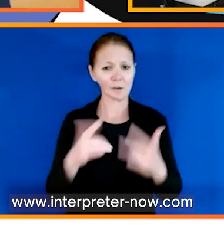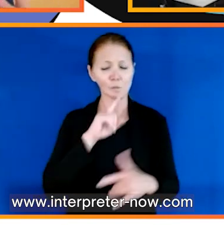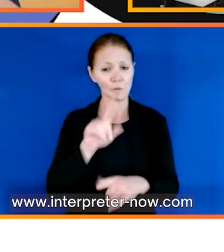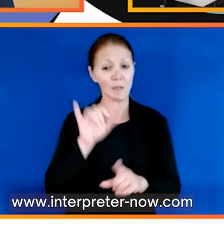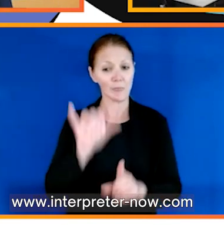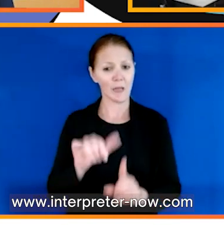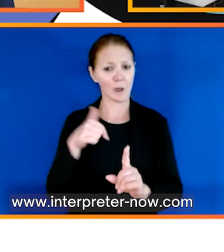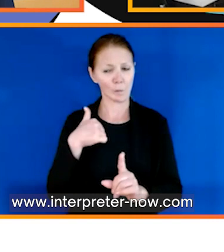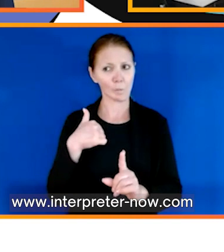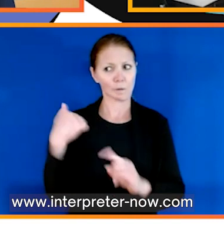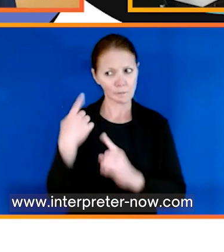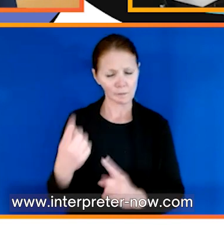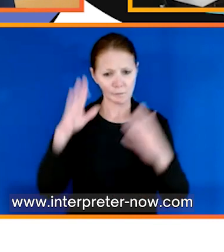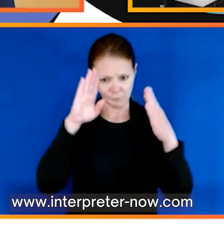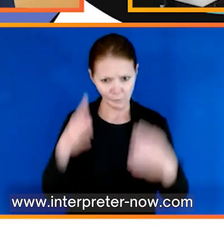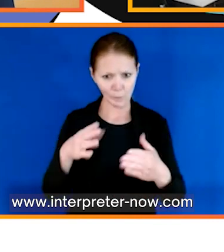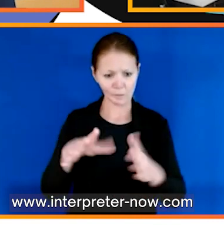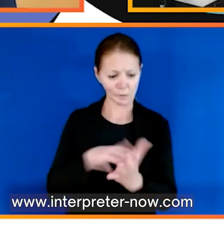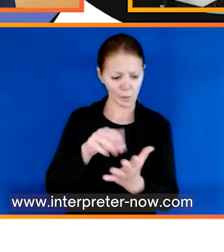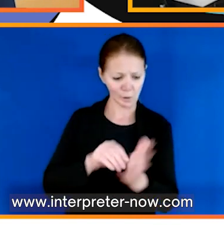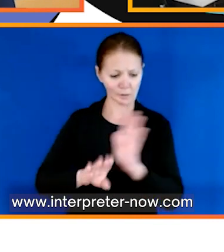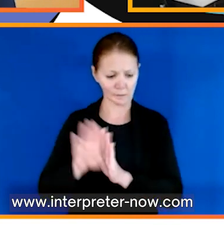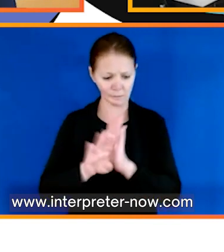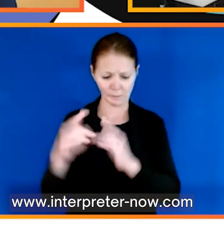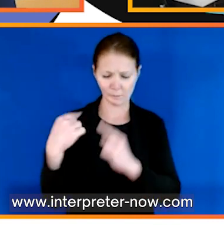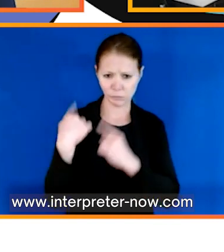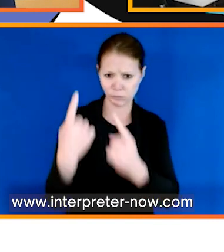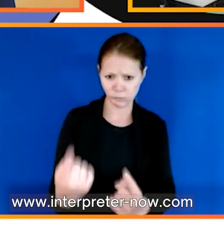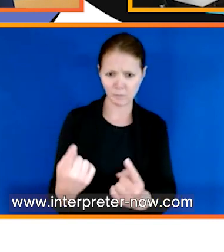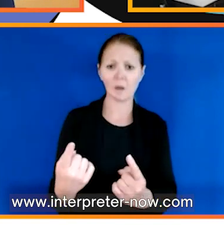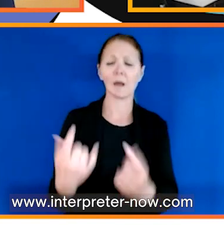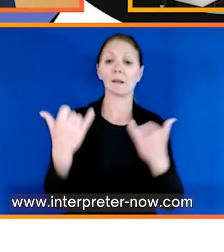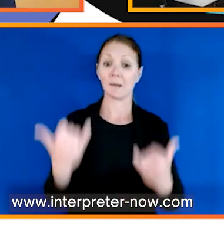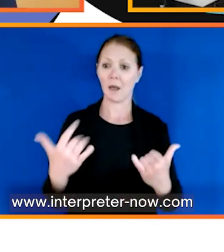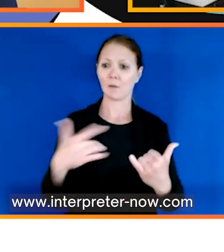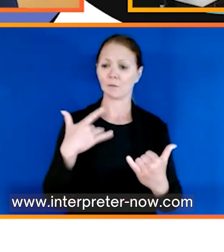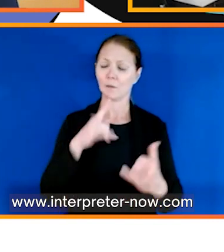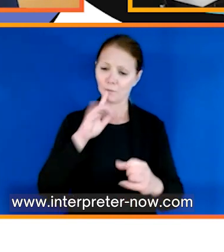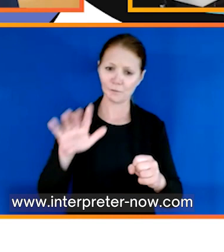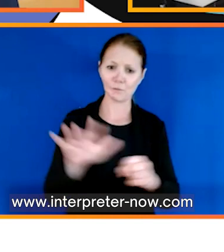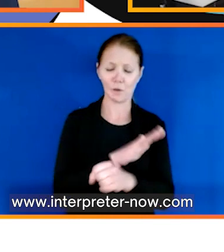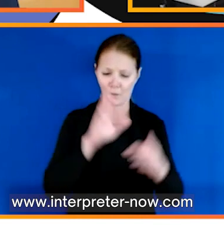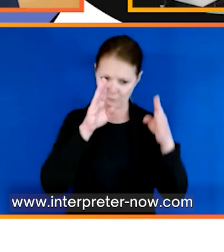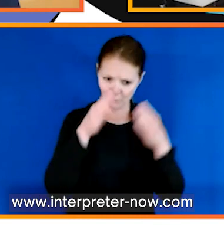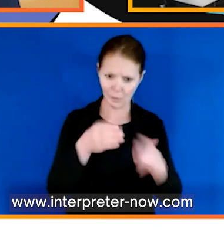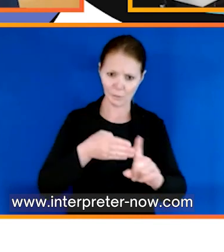and now we can really focus on it exclusively and make it available for a lot more people,